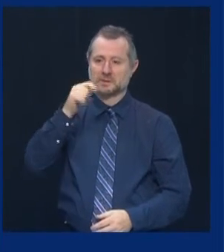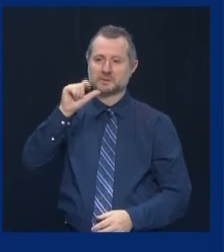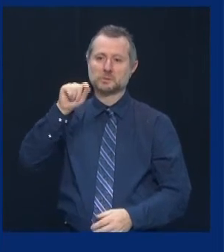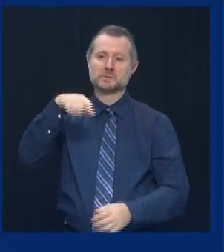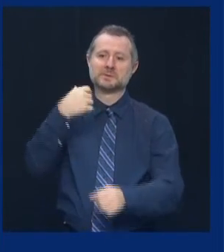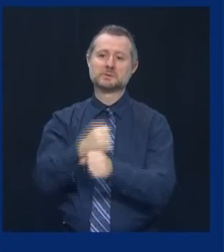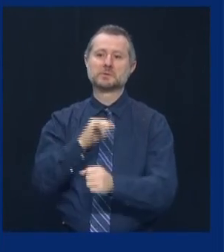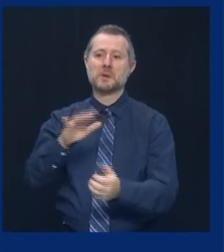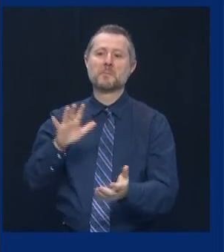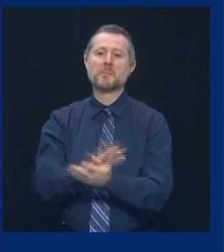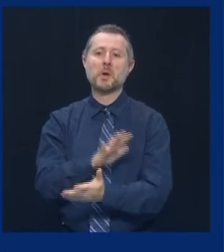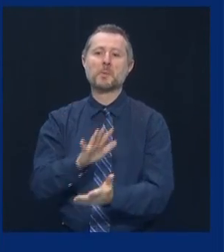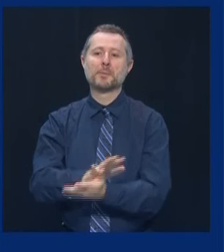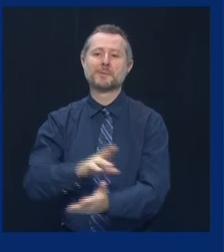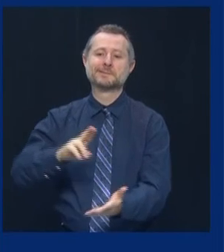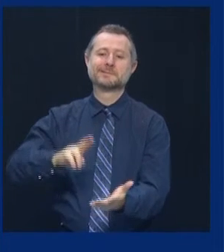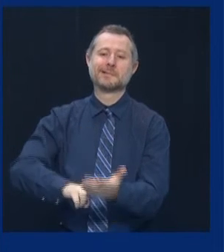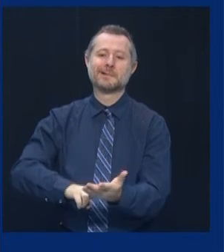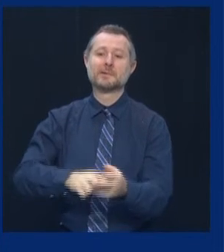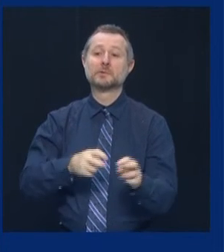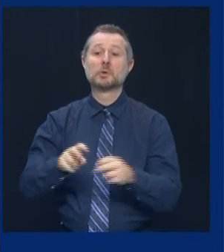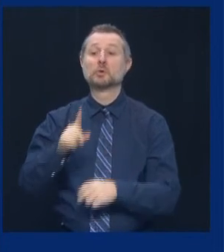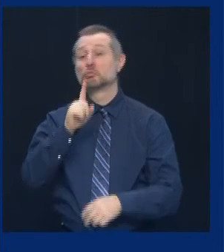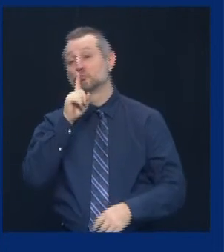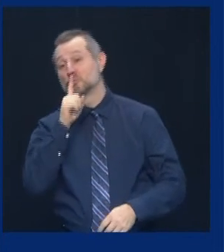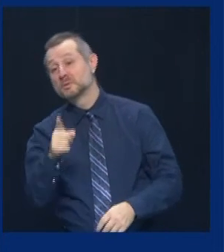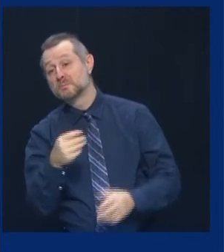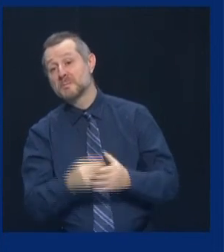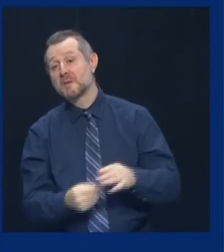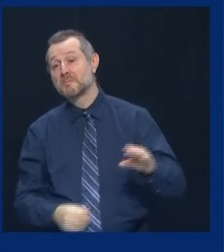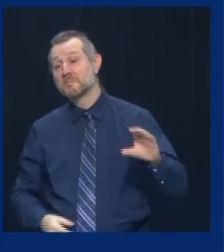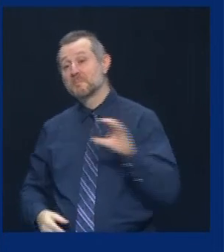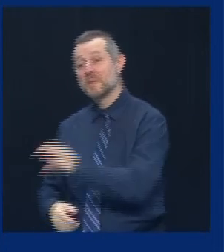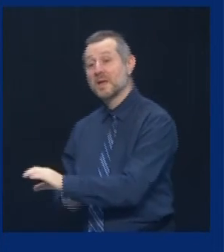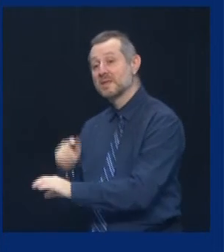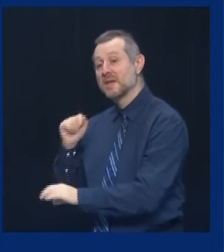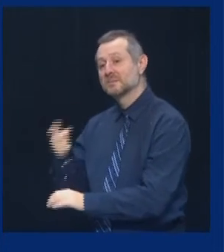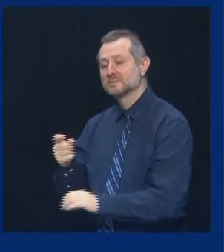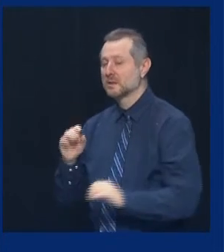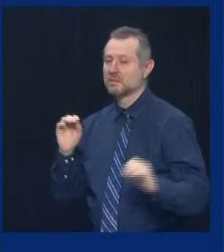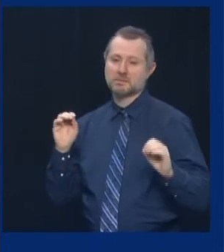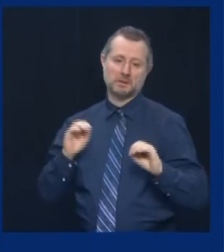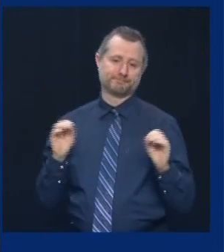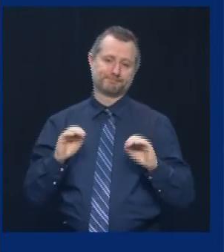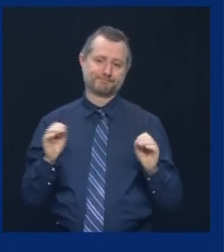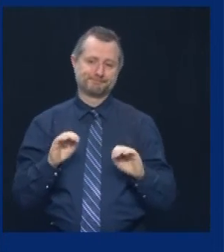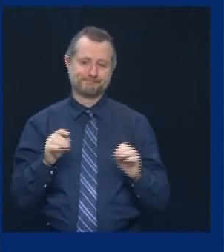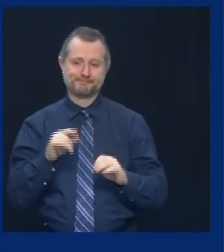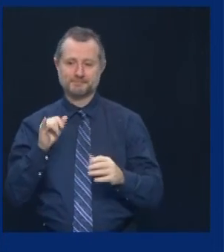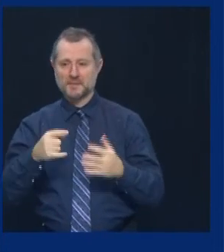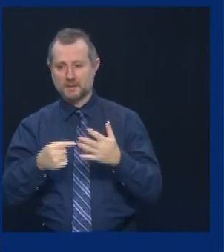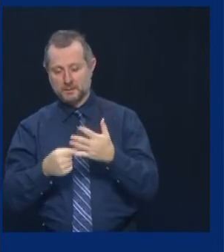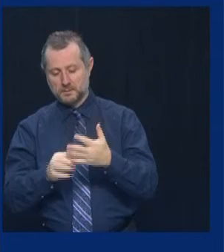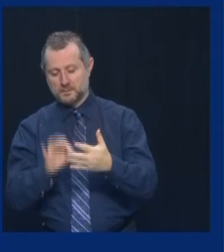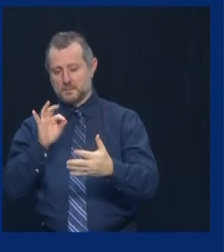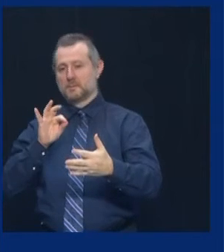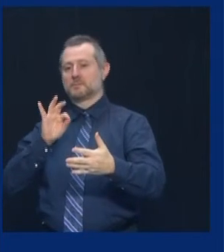IT WAS ELIMINATED DECADES AGO AND ALL IT IS IS A PAPER TRANSACTION WHERE NO ONE